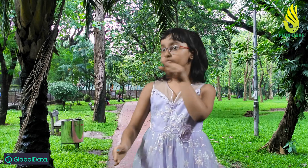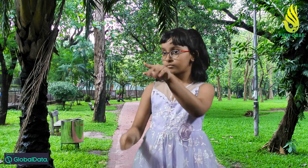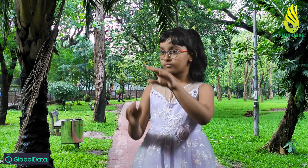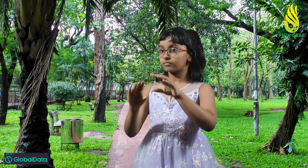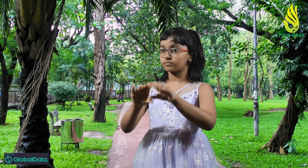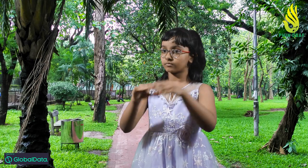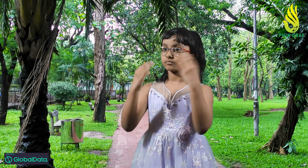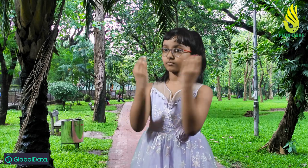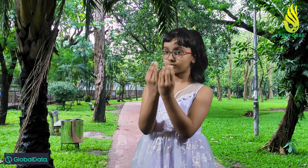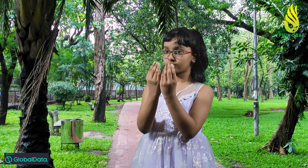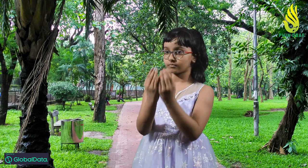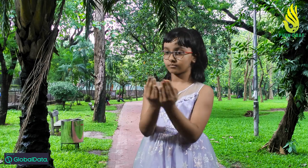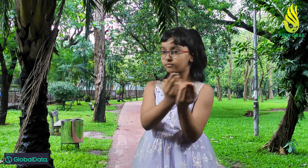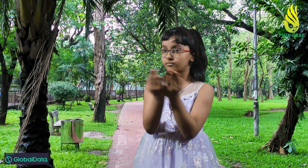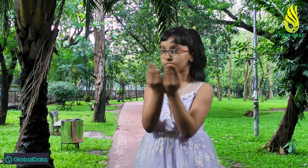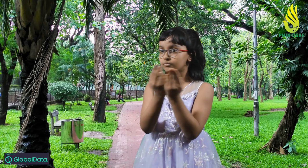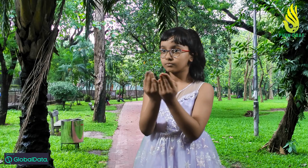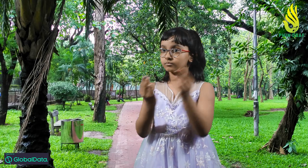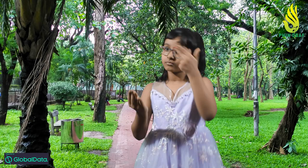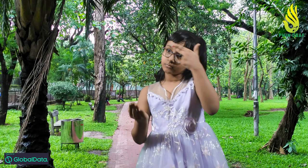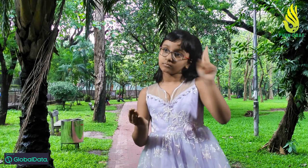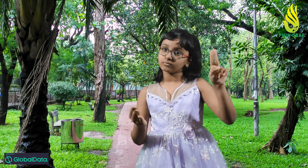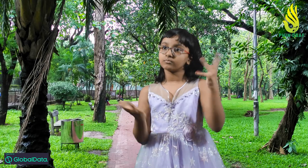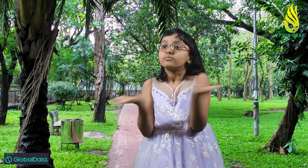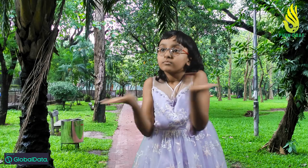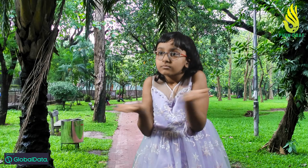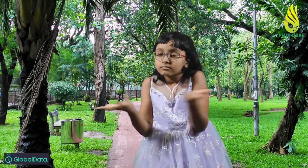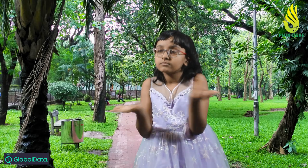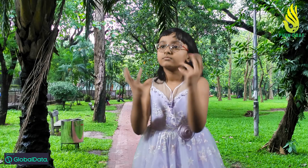In which Class and school name you were studying?